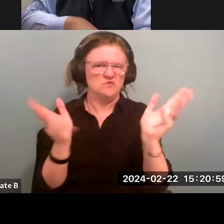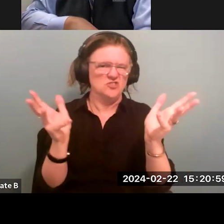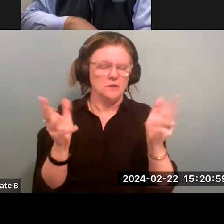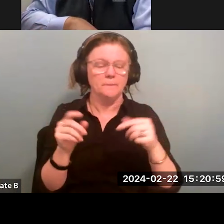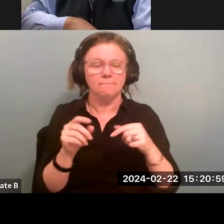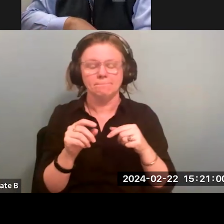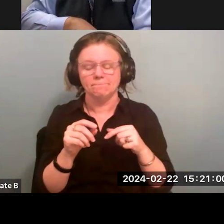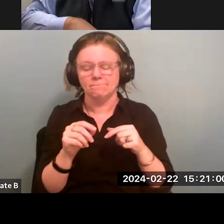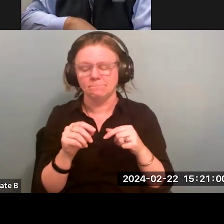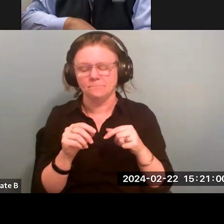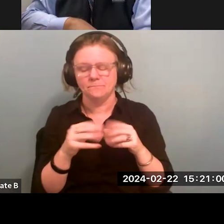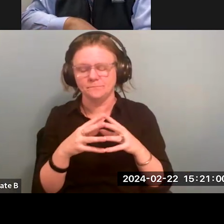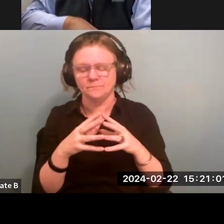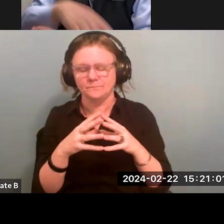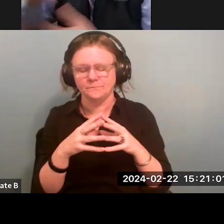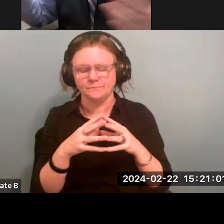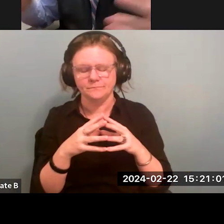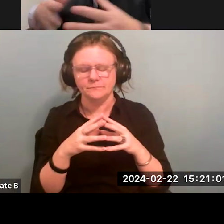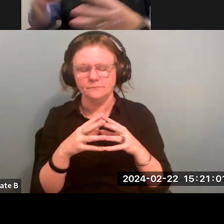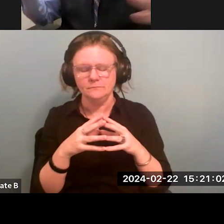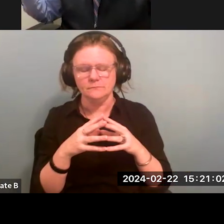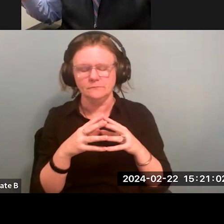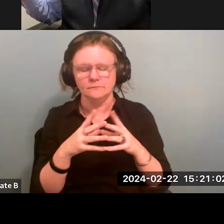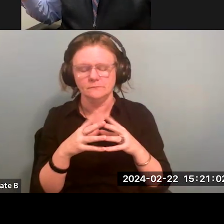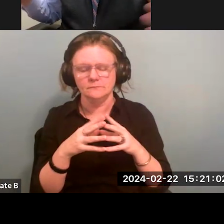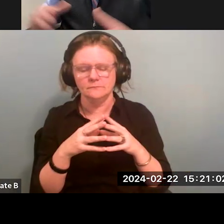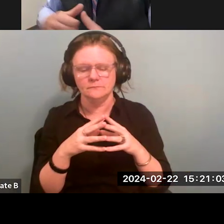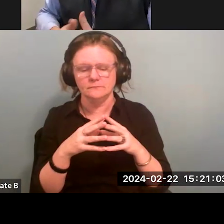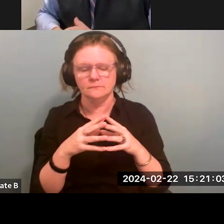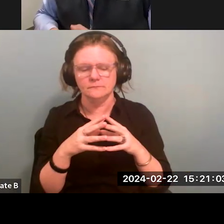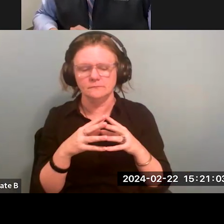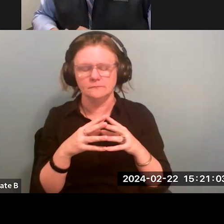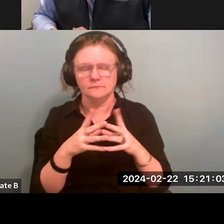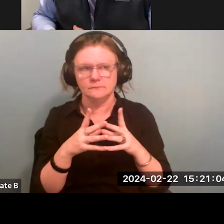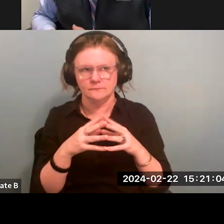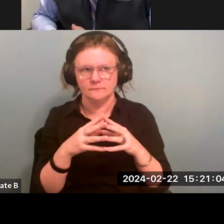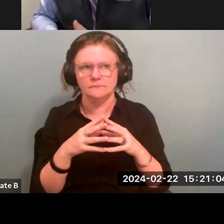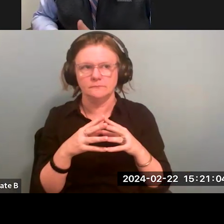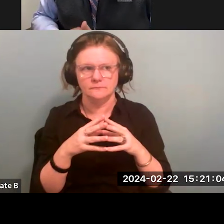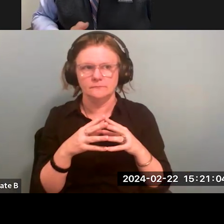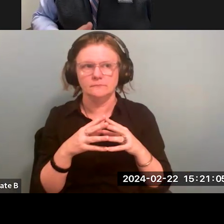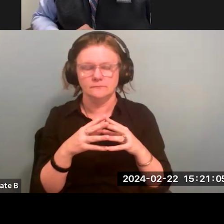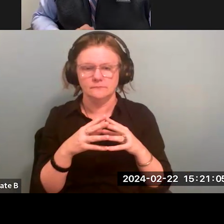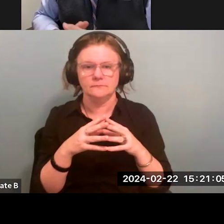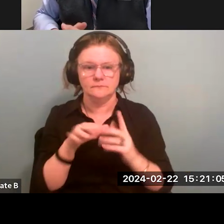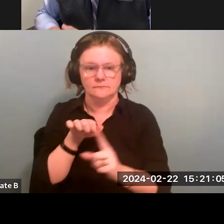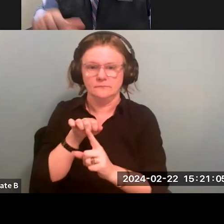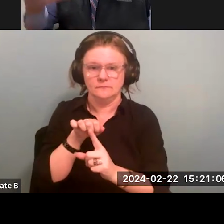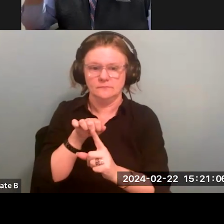was when the call, when the scams were prevalent with individuals that were calling,